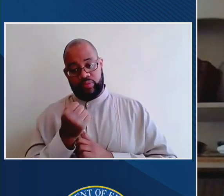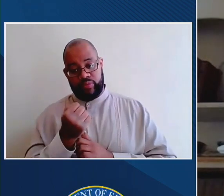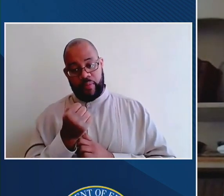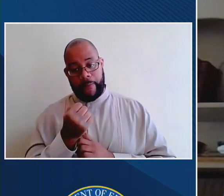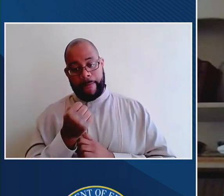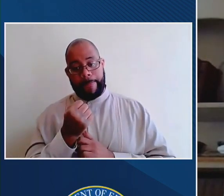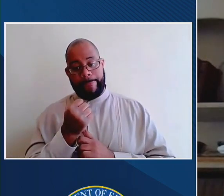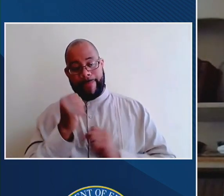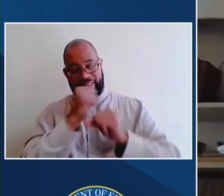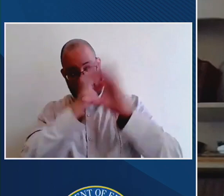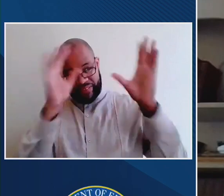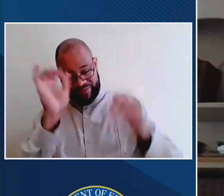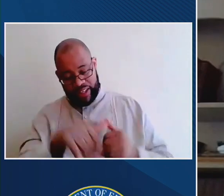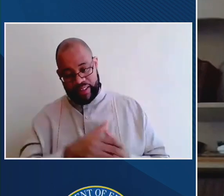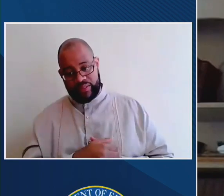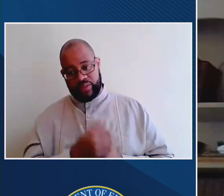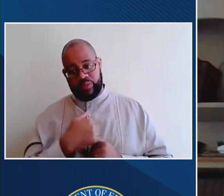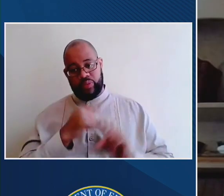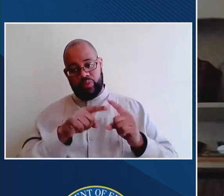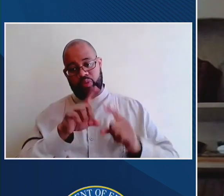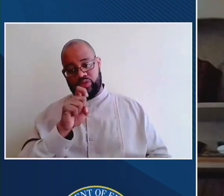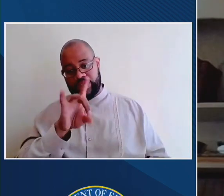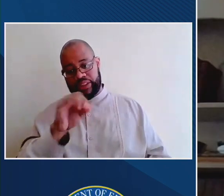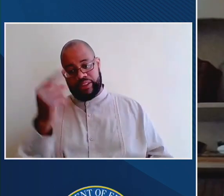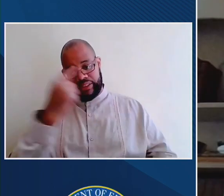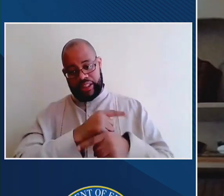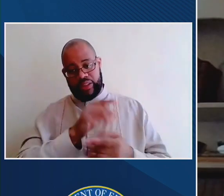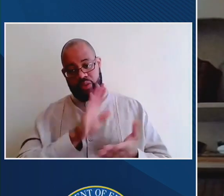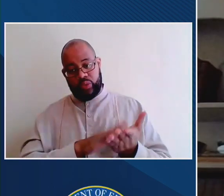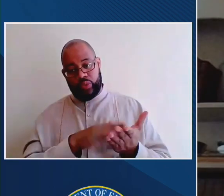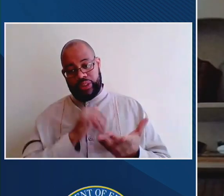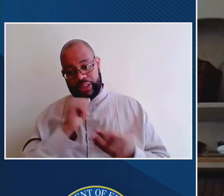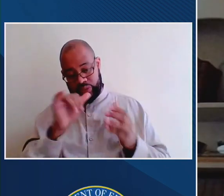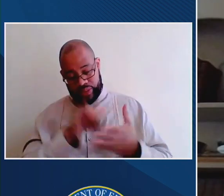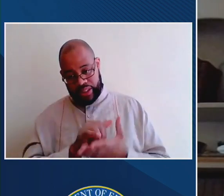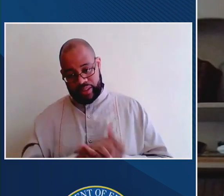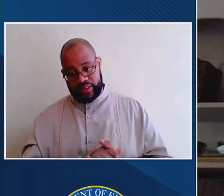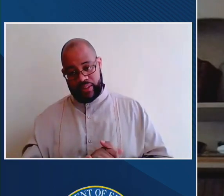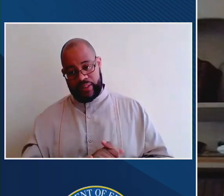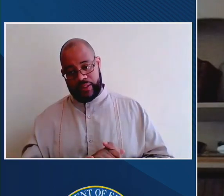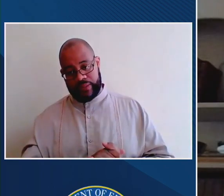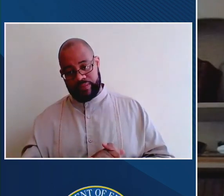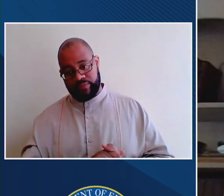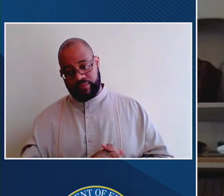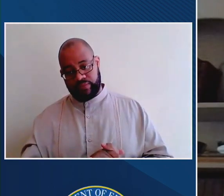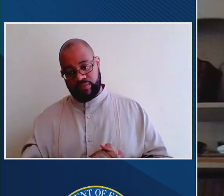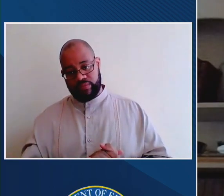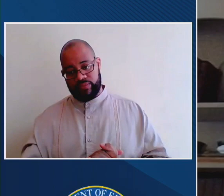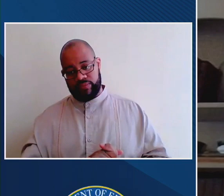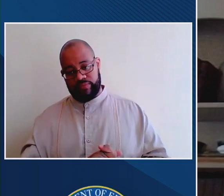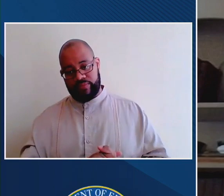we go to 180 days and the school has yet to do this. And if the Department says,